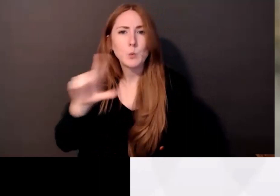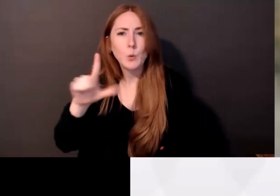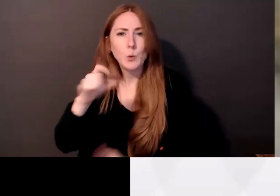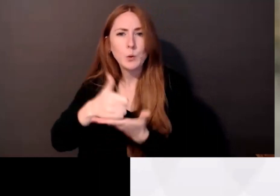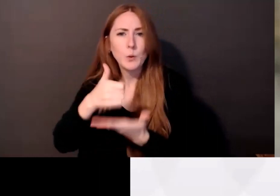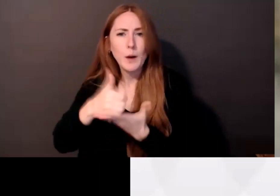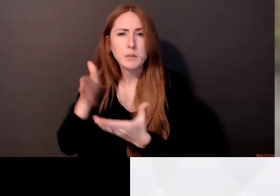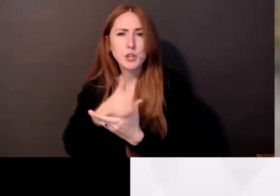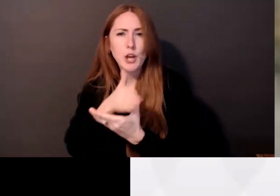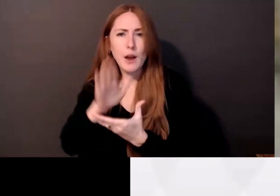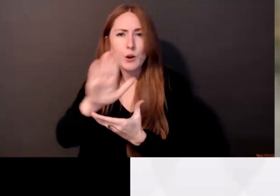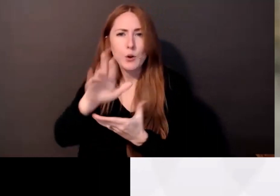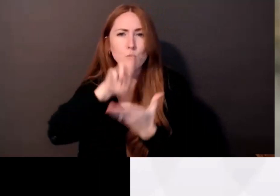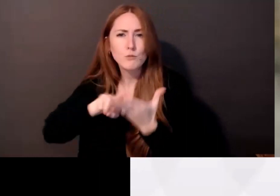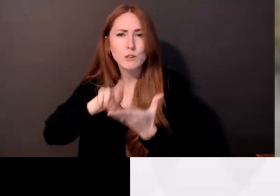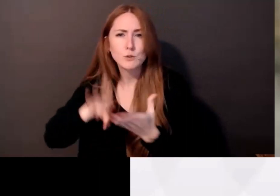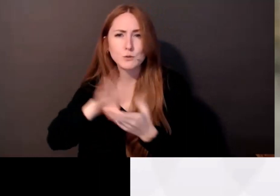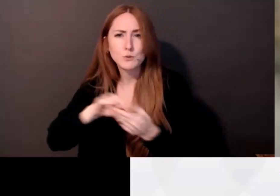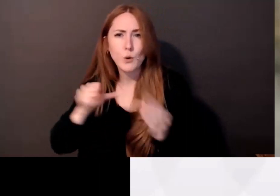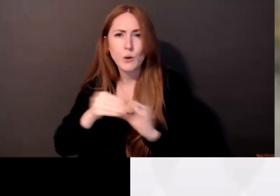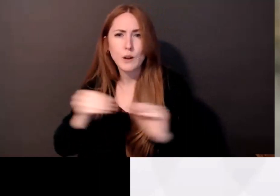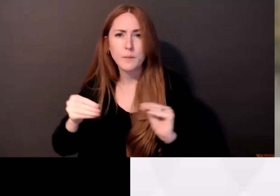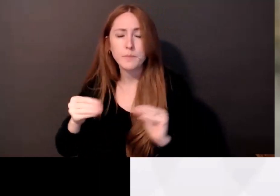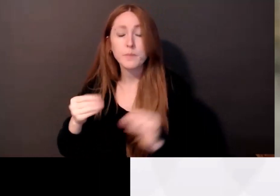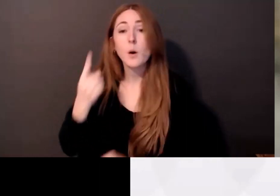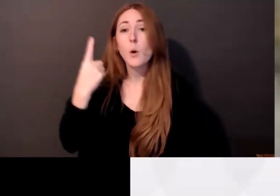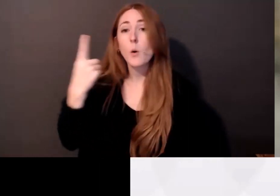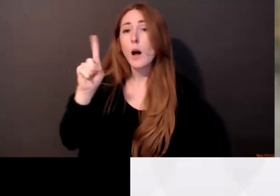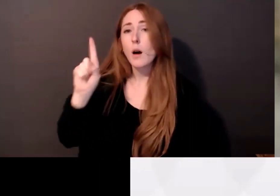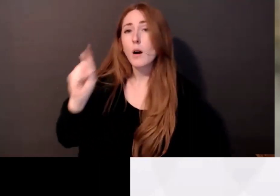And there is a question from Joey